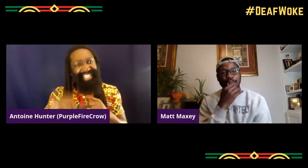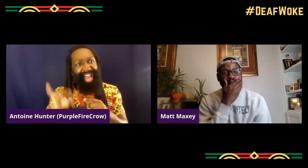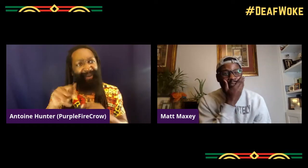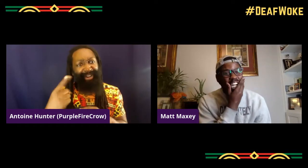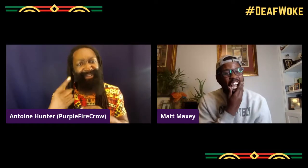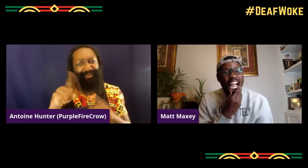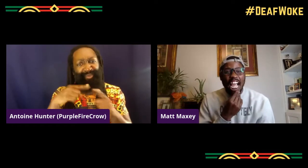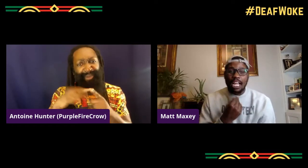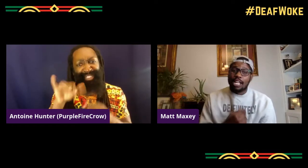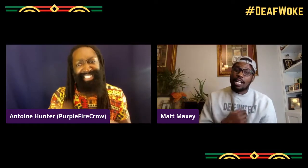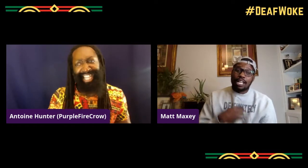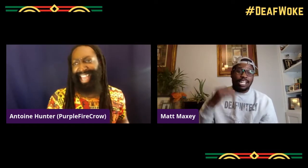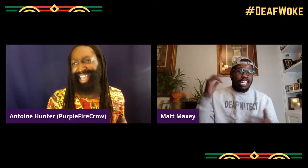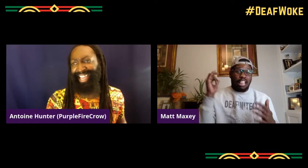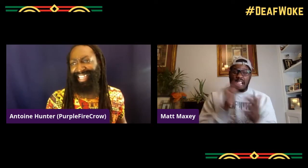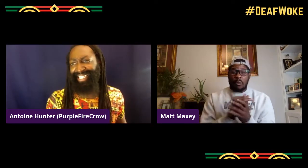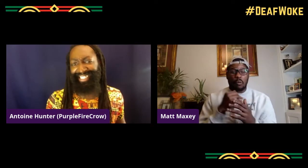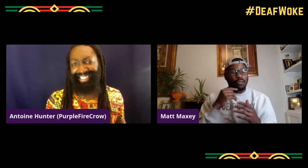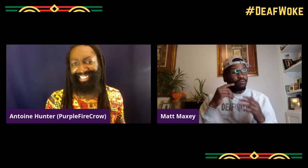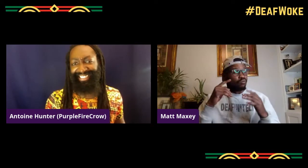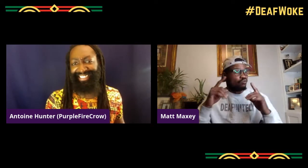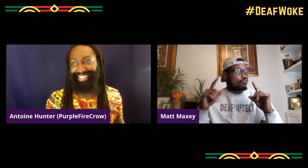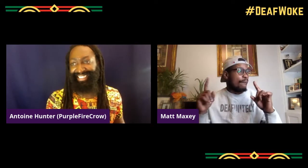Yeah. When was that?